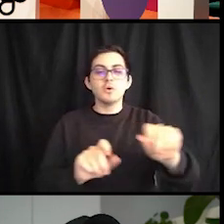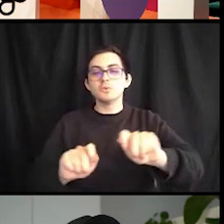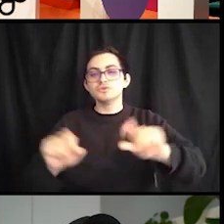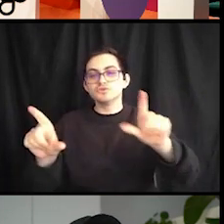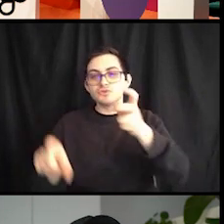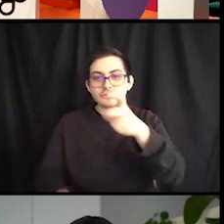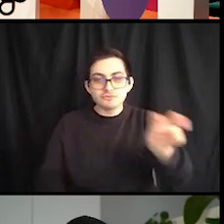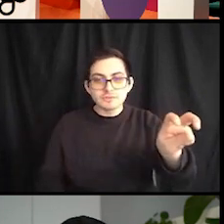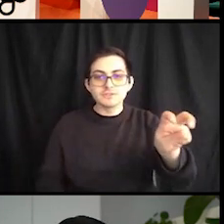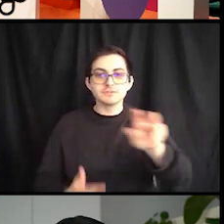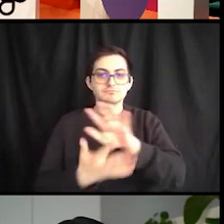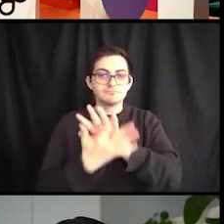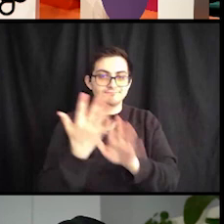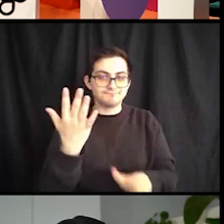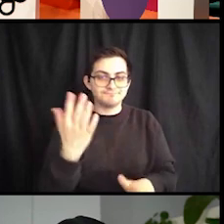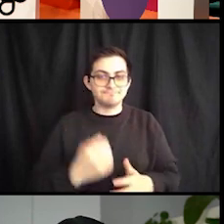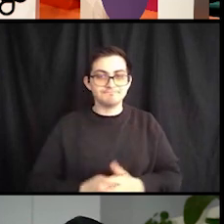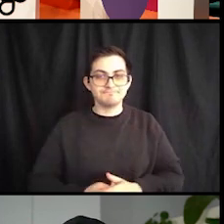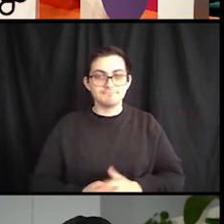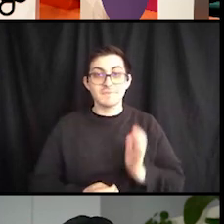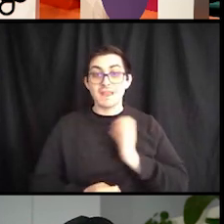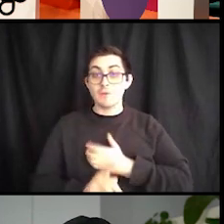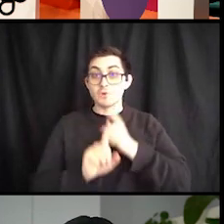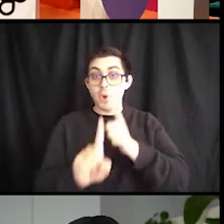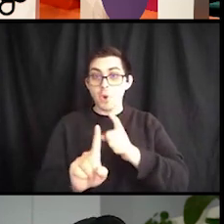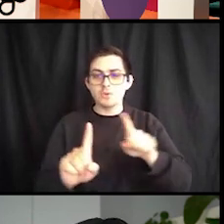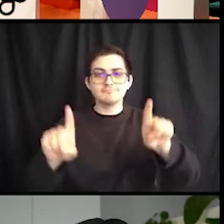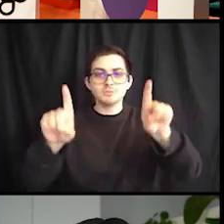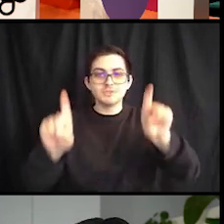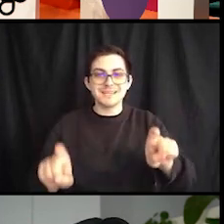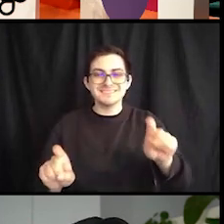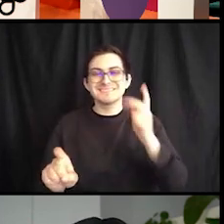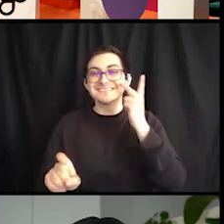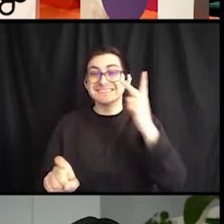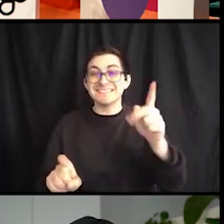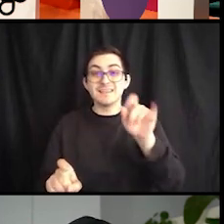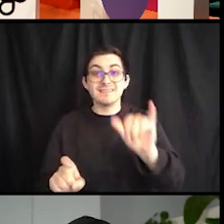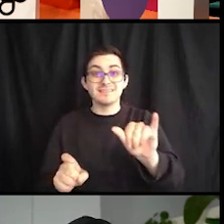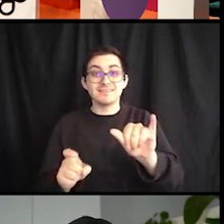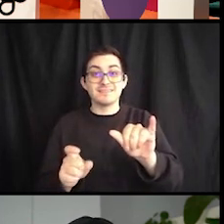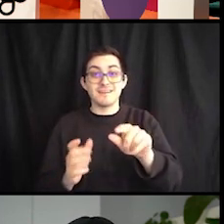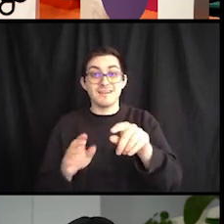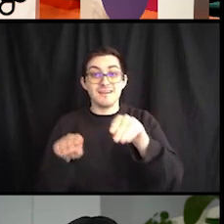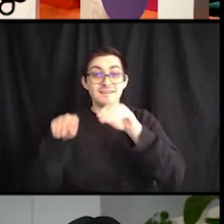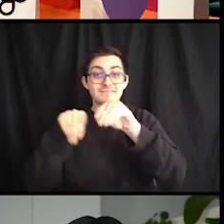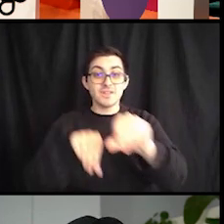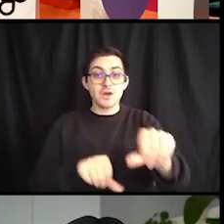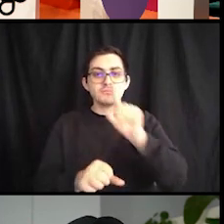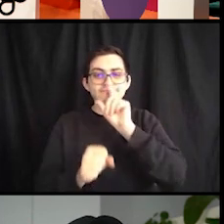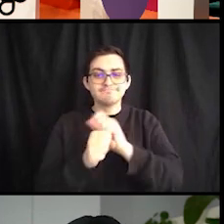And here I think the goal is to test this and see if this check outflow actually works with our users.